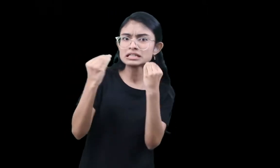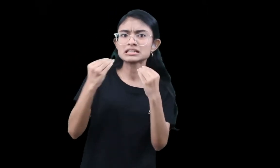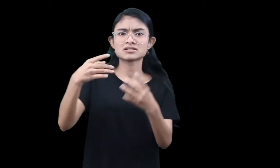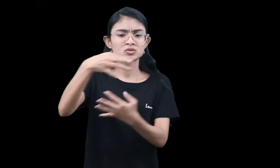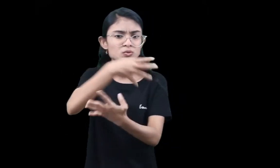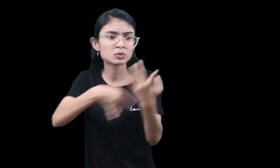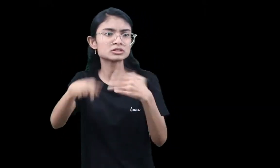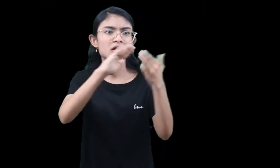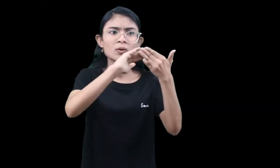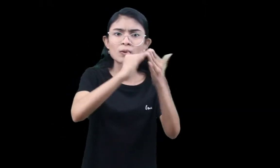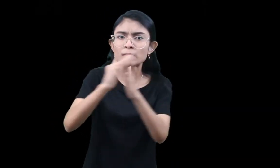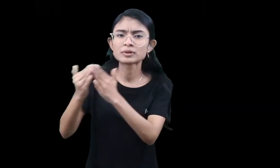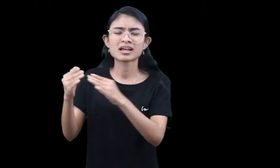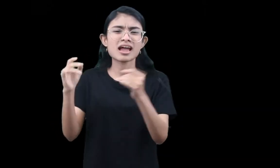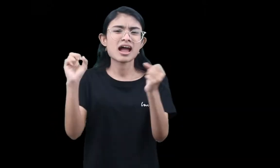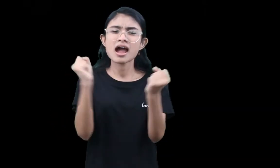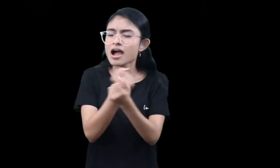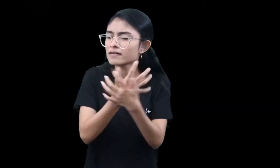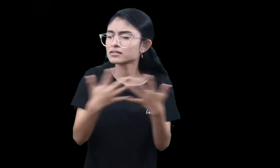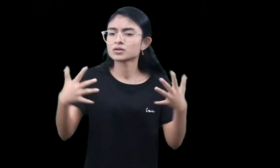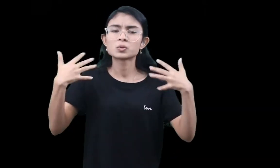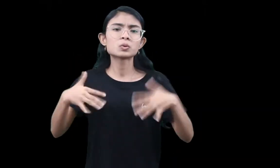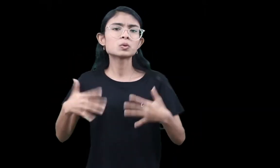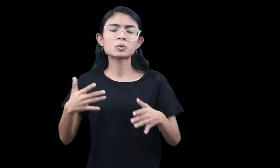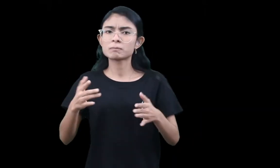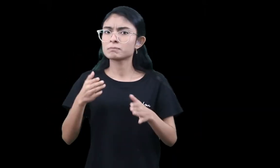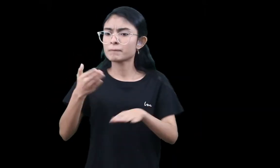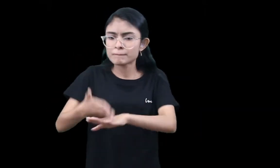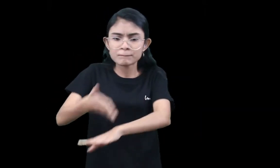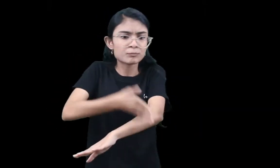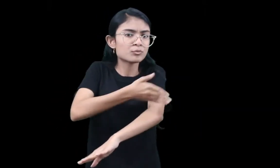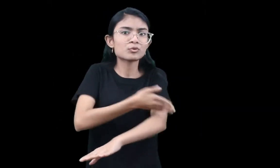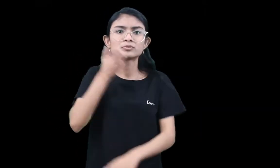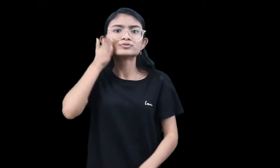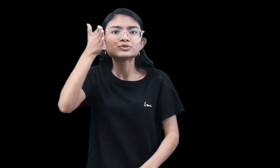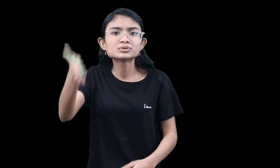Peers who I could easily communicate with.